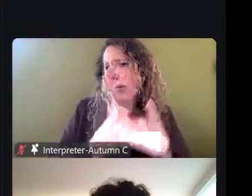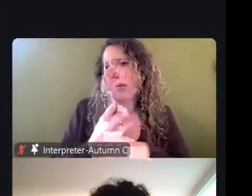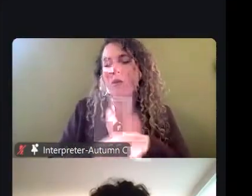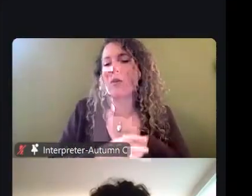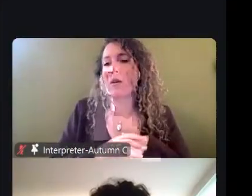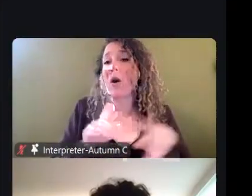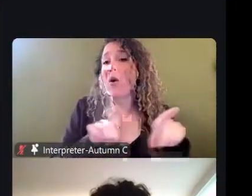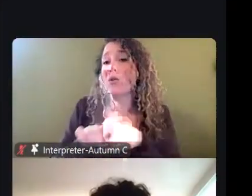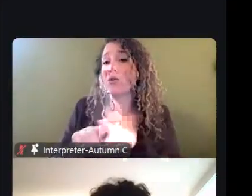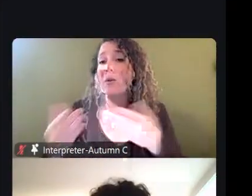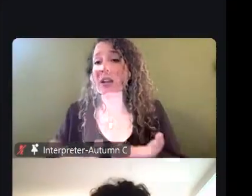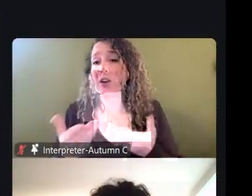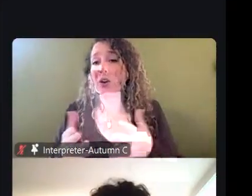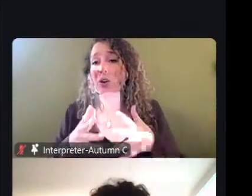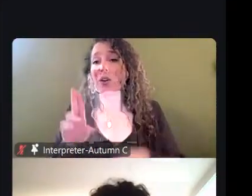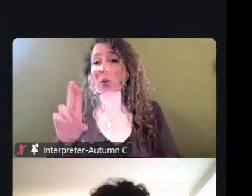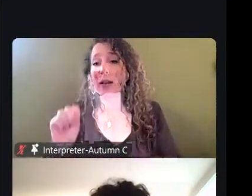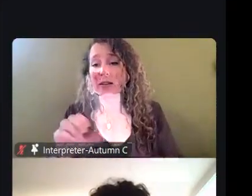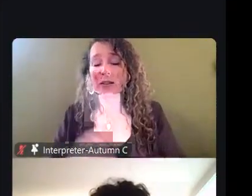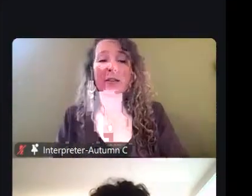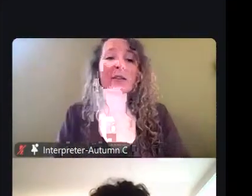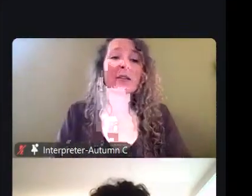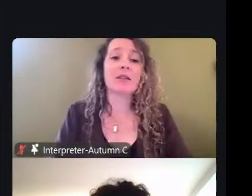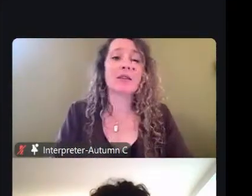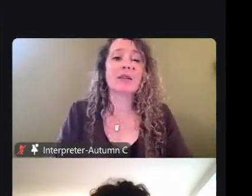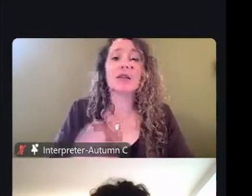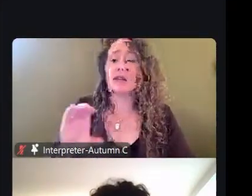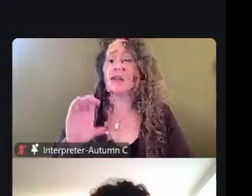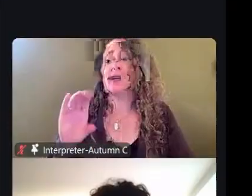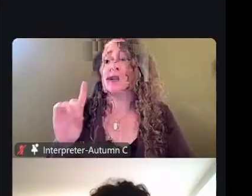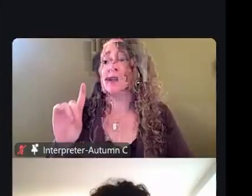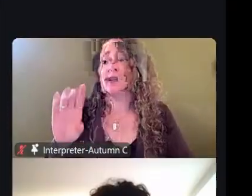As of the most recent data that the CDC just put out in the last month,